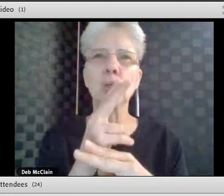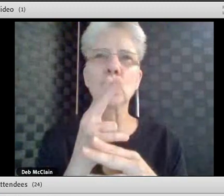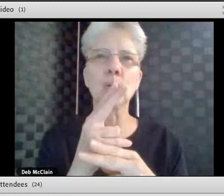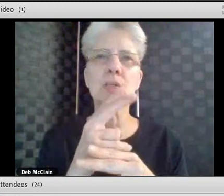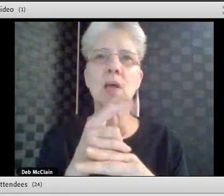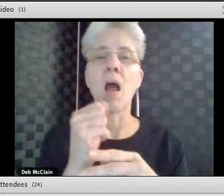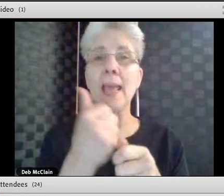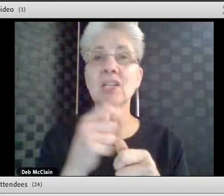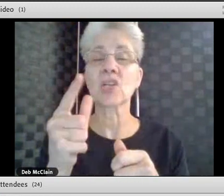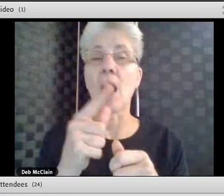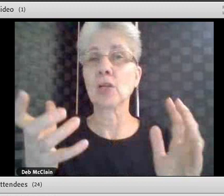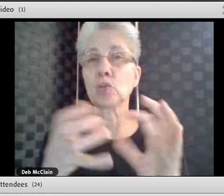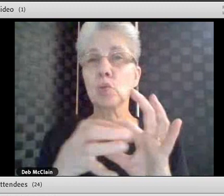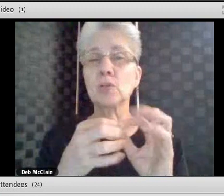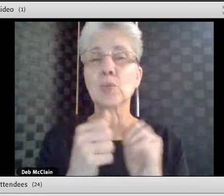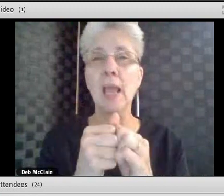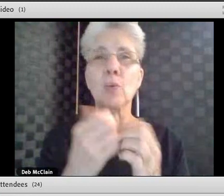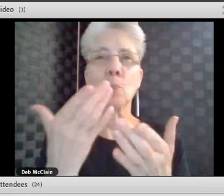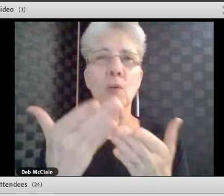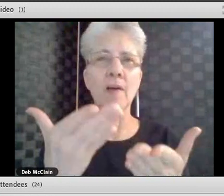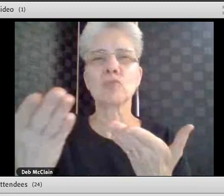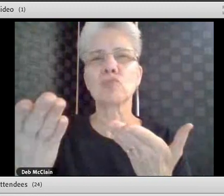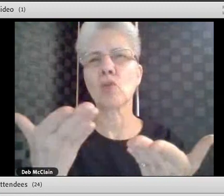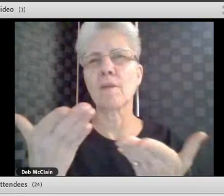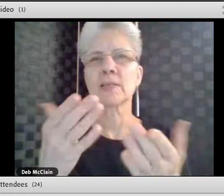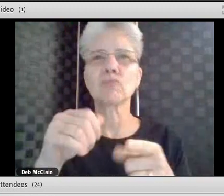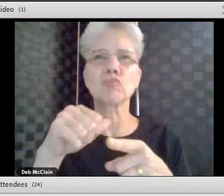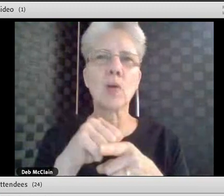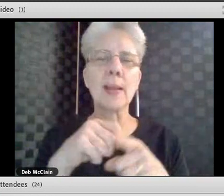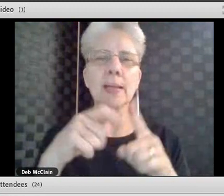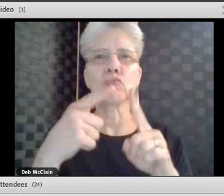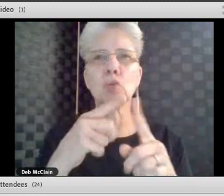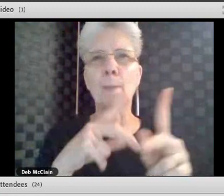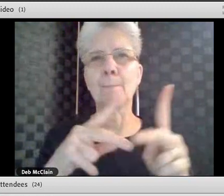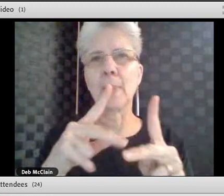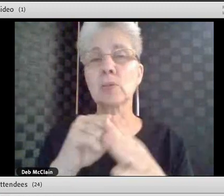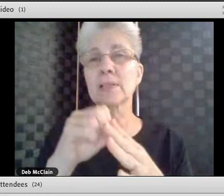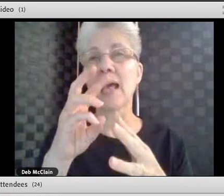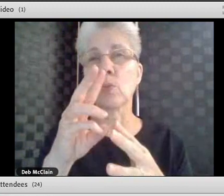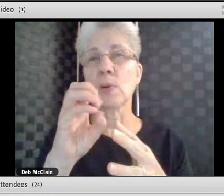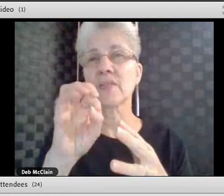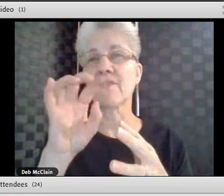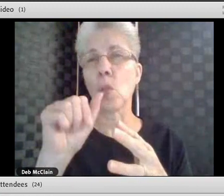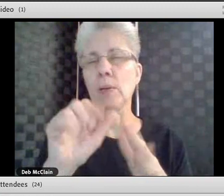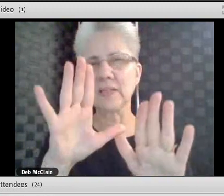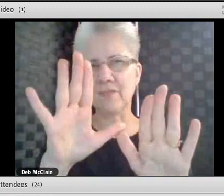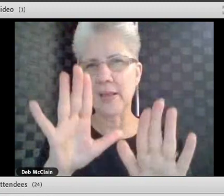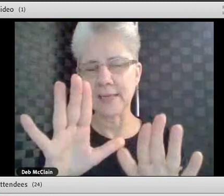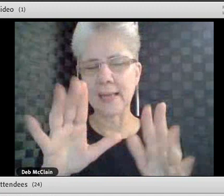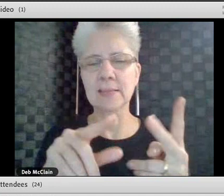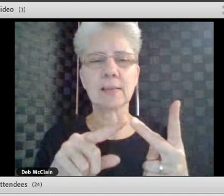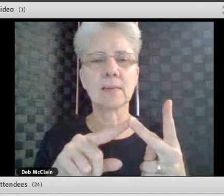and so it's where these libraries join together to provide services and training to people in southwest Florida,